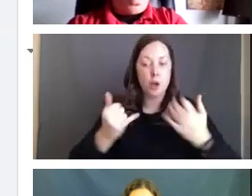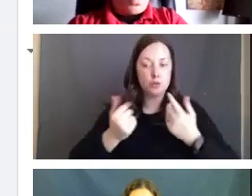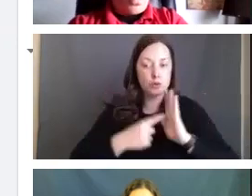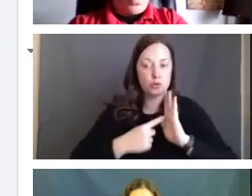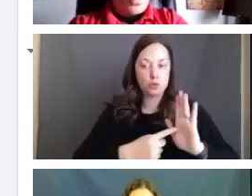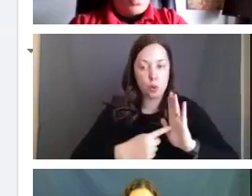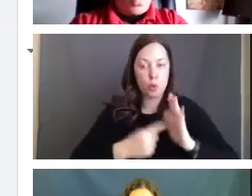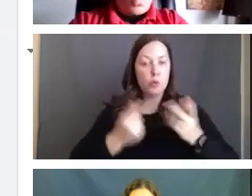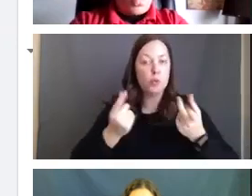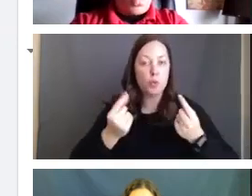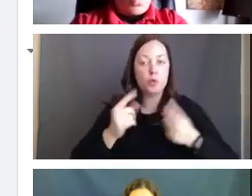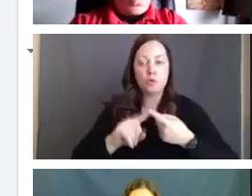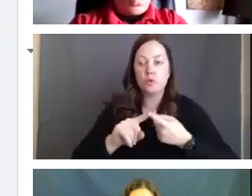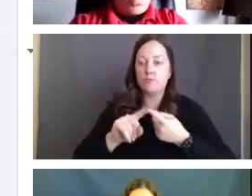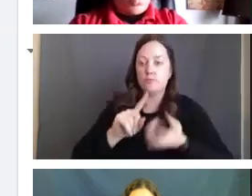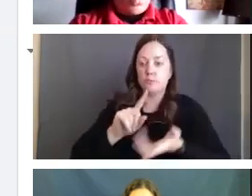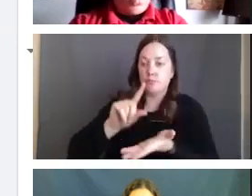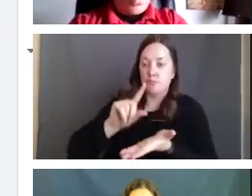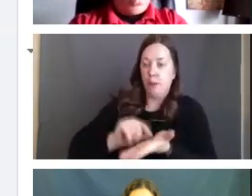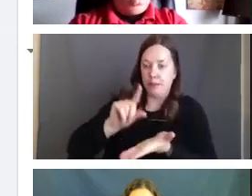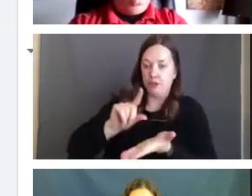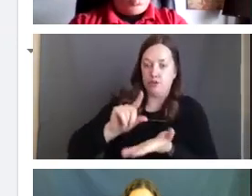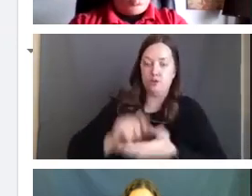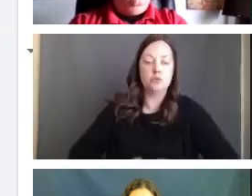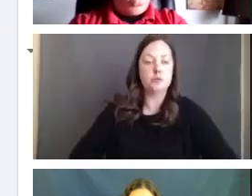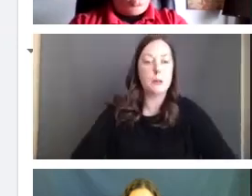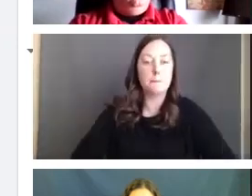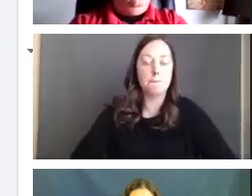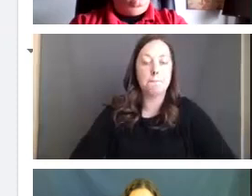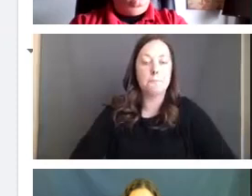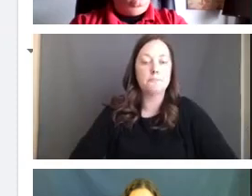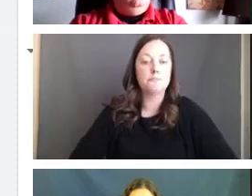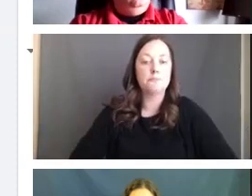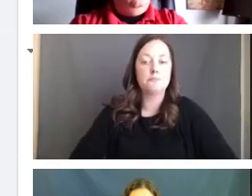to images and text boxes. And that is on personal preference of what that looks like.